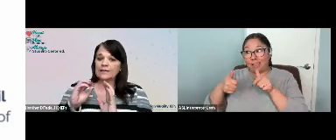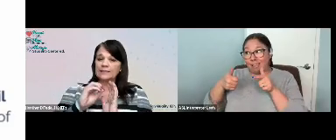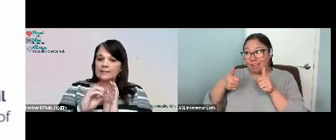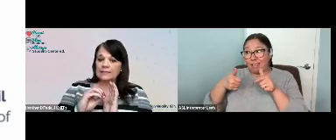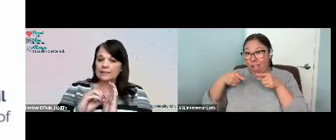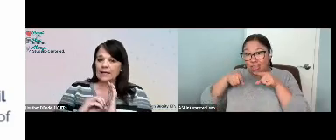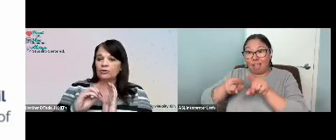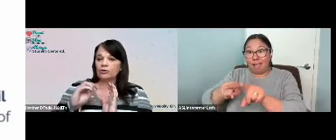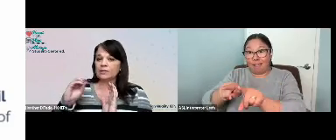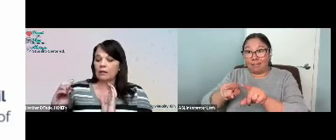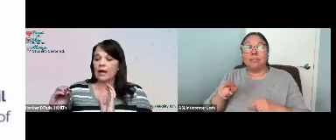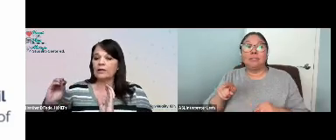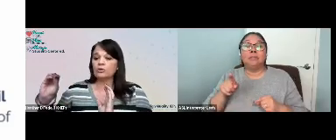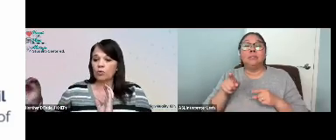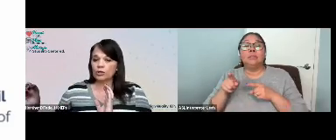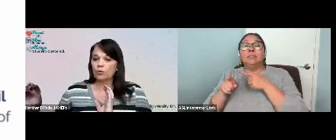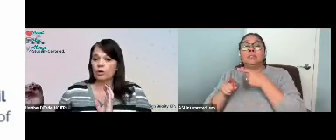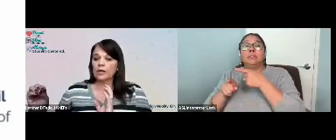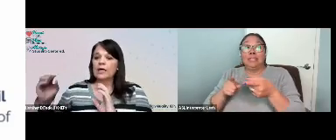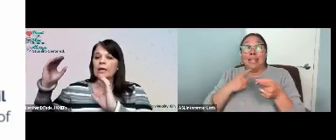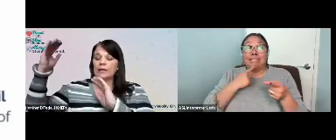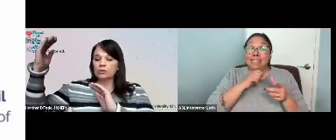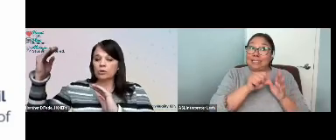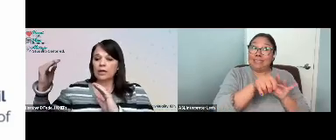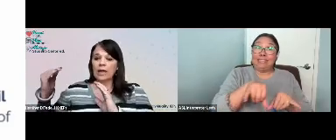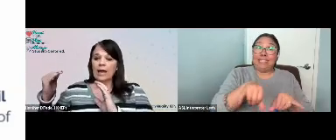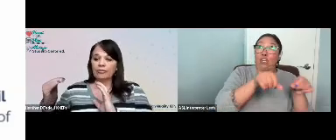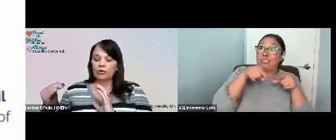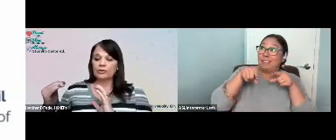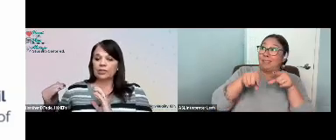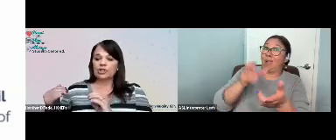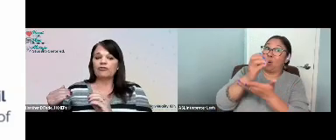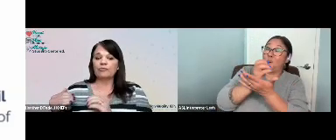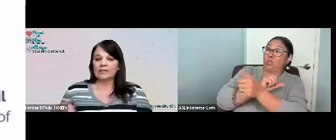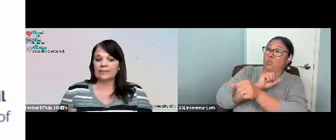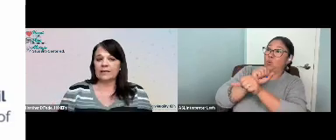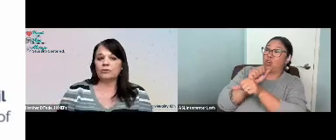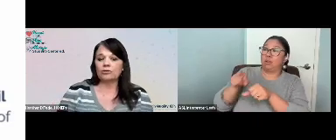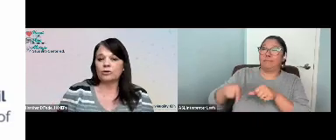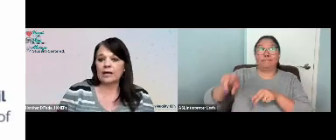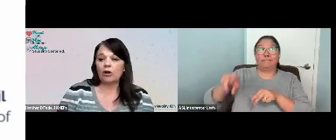when they say standards aligned coursework, it's looking at those achievement standards